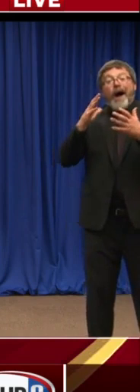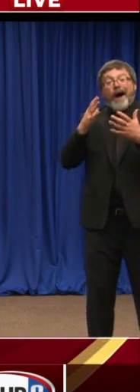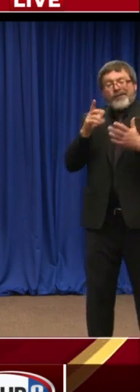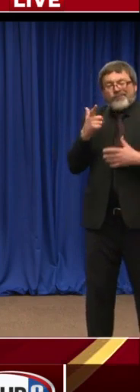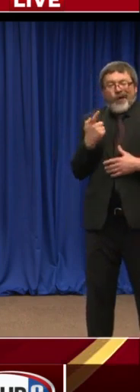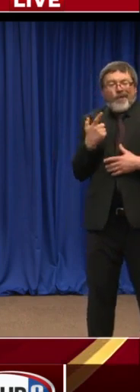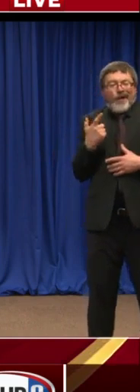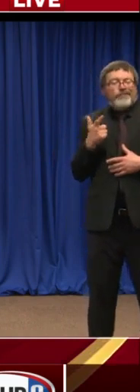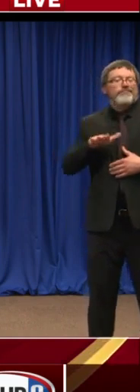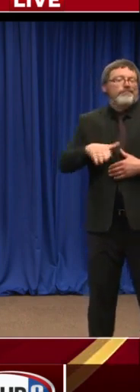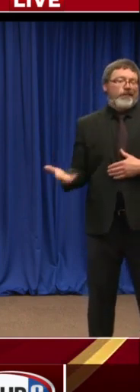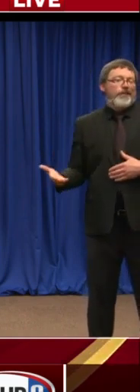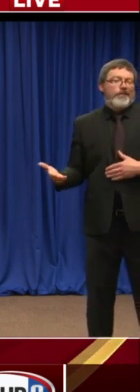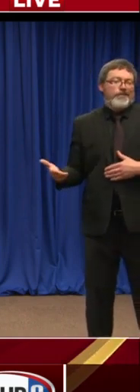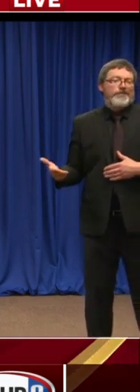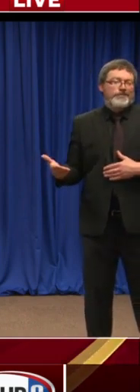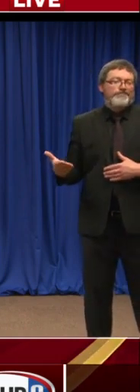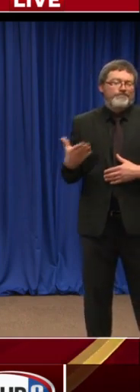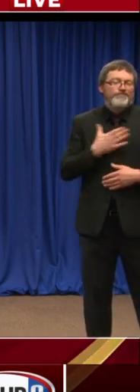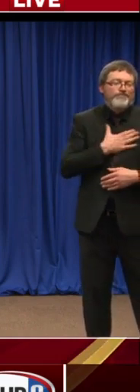HAVE DIED FROM COVID-19 INFECTION.